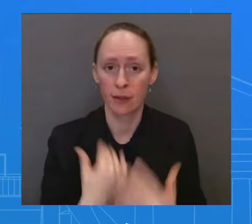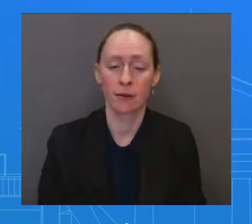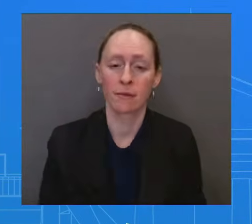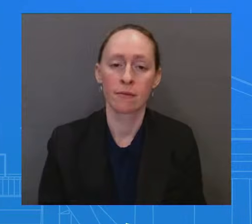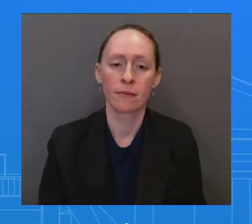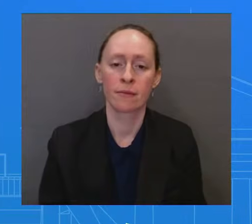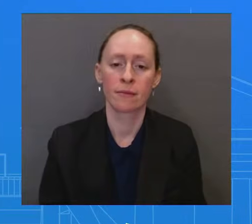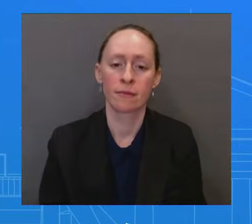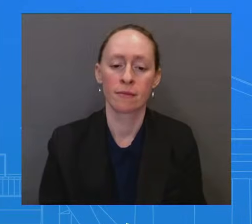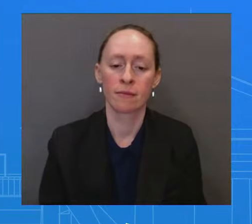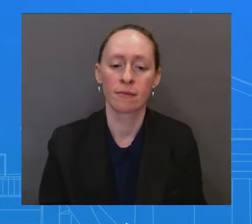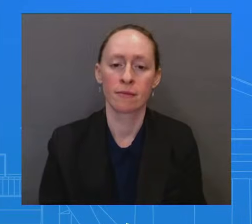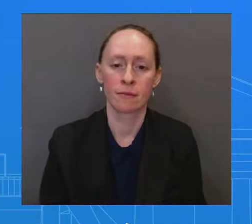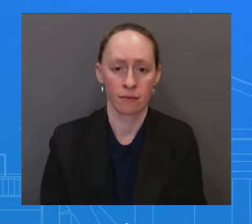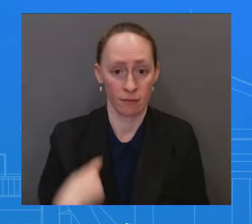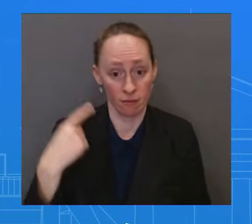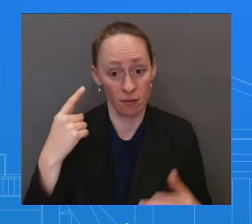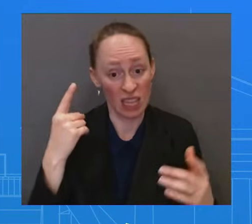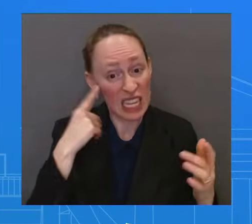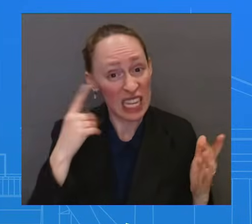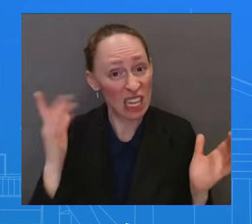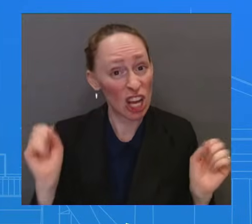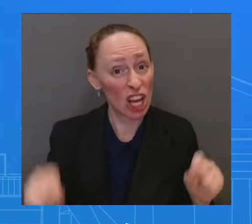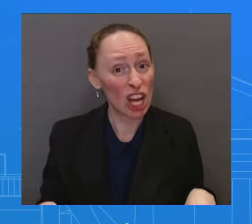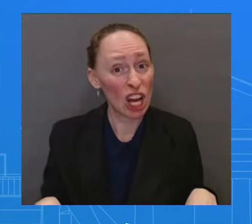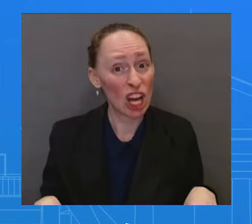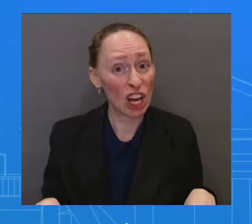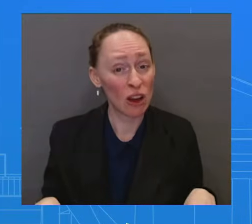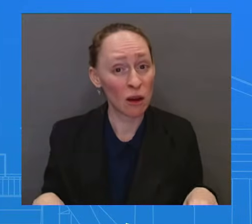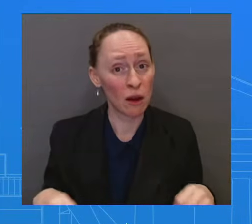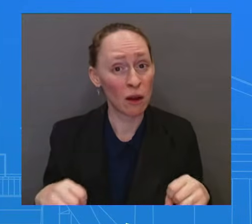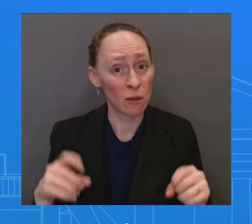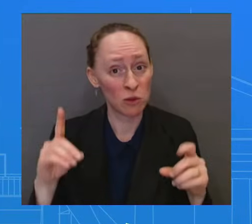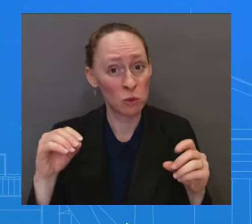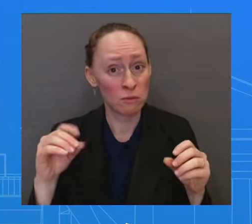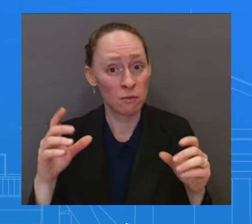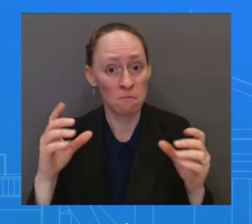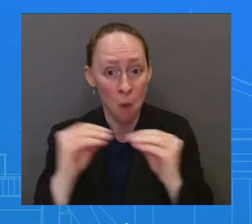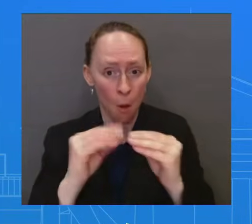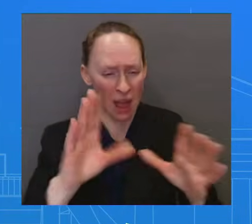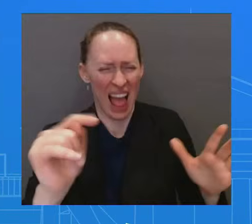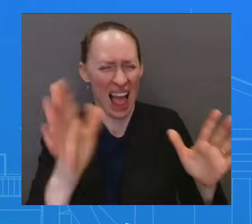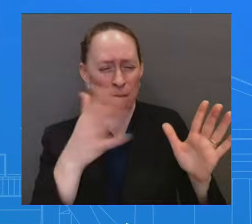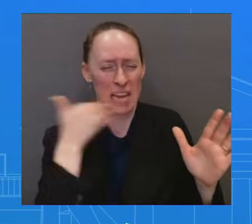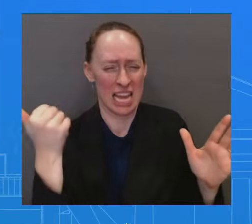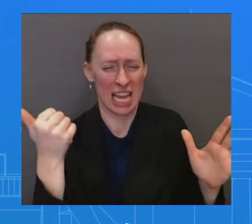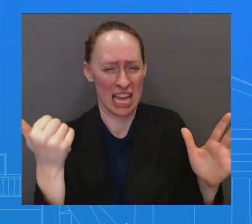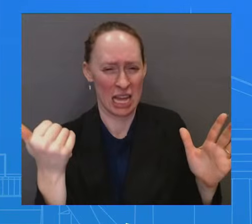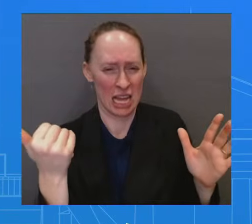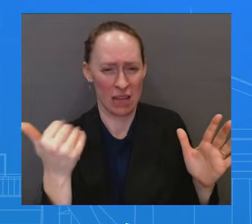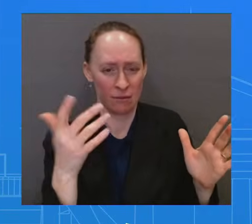with Mexican authorities. We have been. There's been terrific cooperation. We're proud of that. And I think we -- I think it can be expanded,